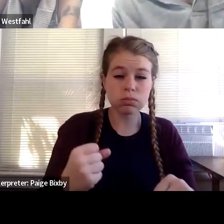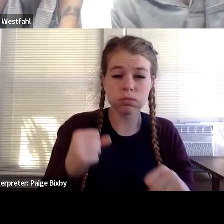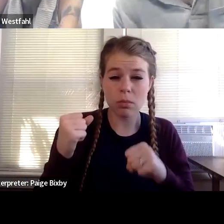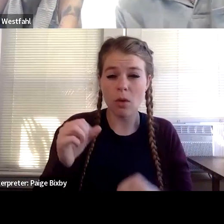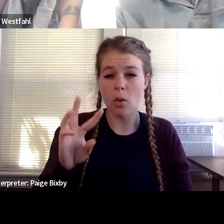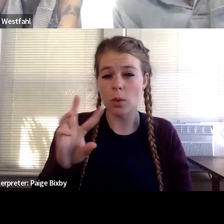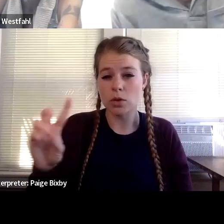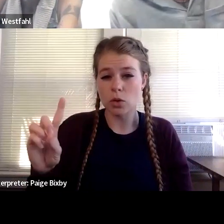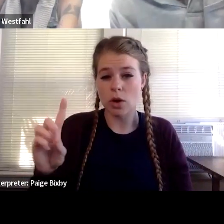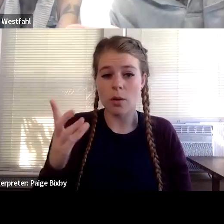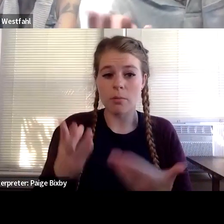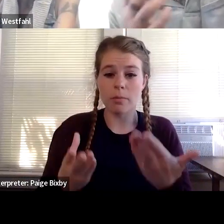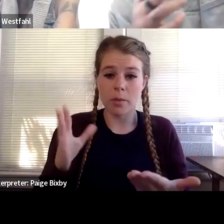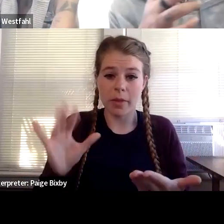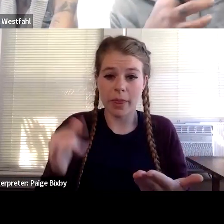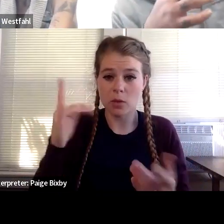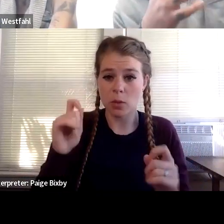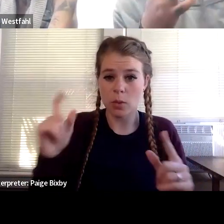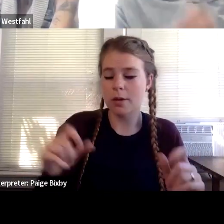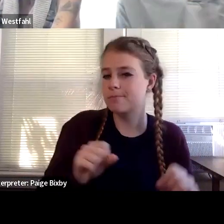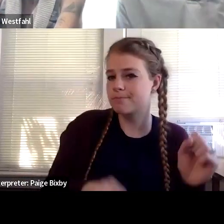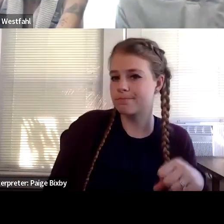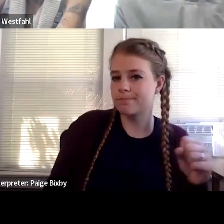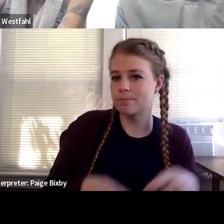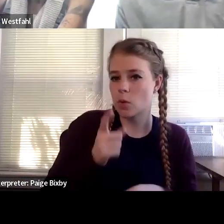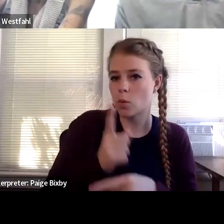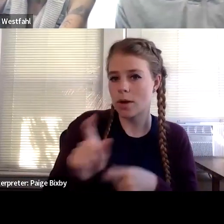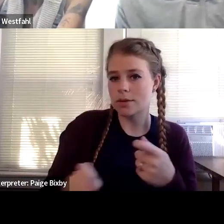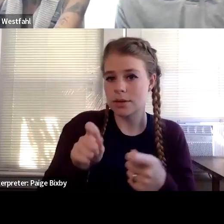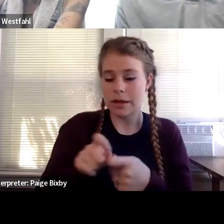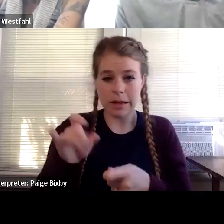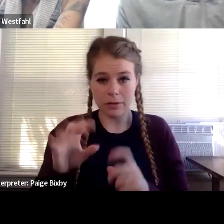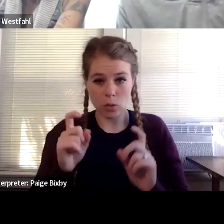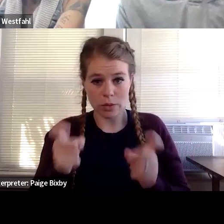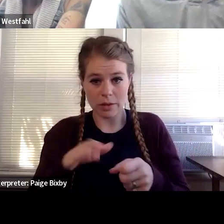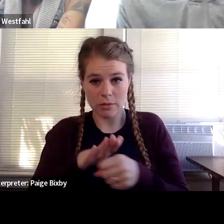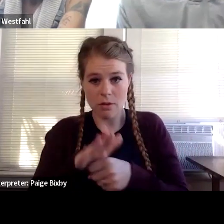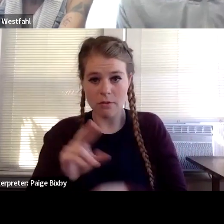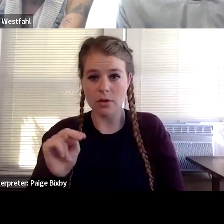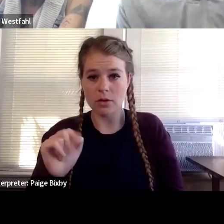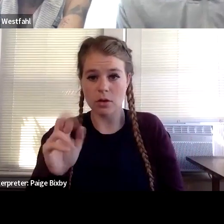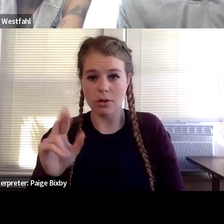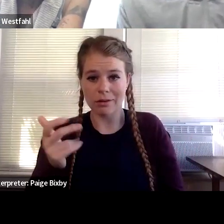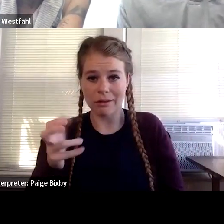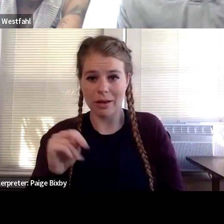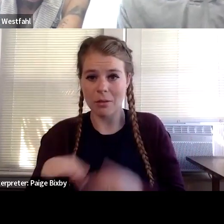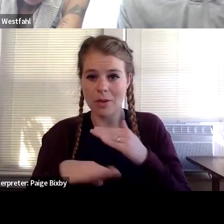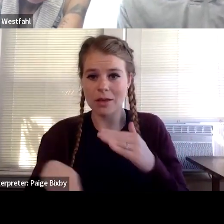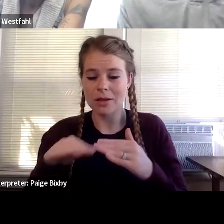And that might be what wakes them up. Right, exactly. 'Cause if you would administer enough Narcan, which is basically an amphetamine of sorts,